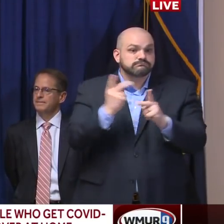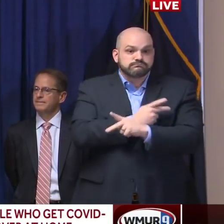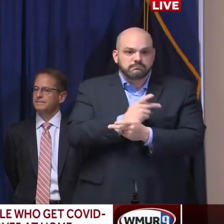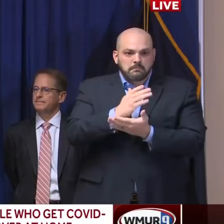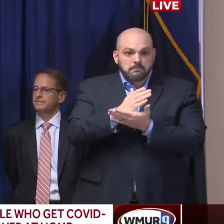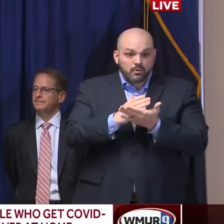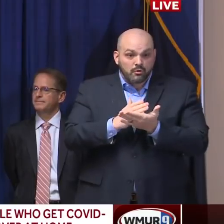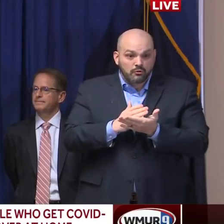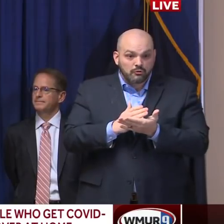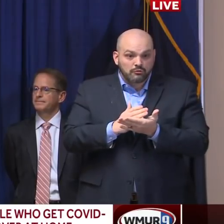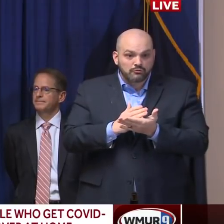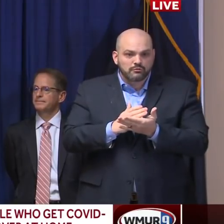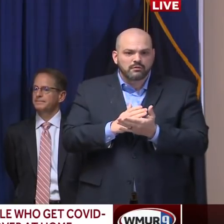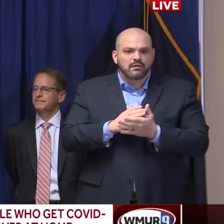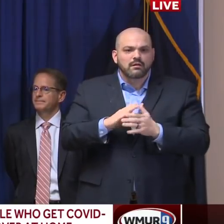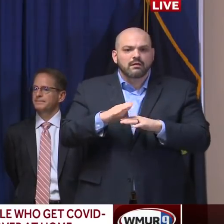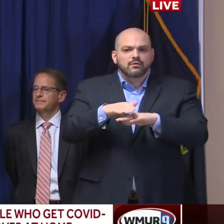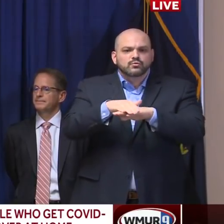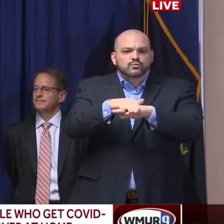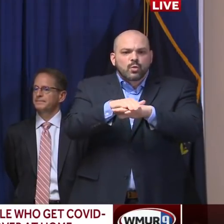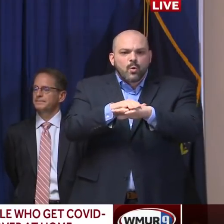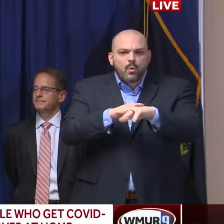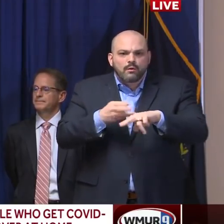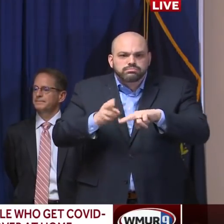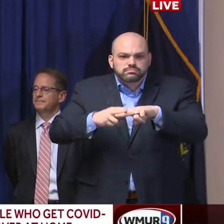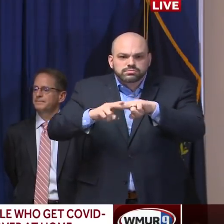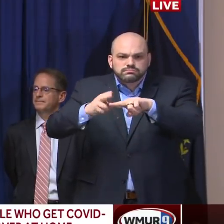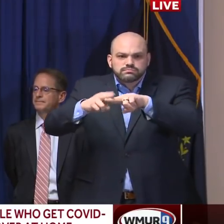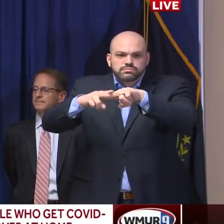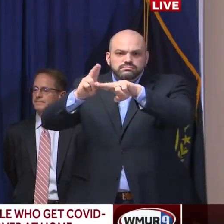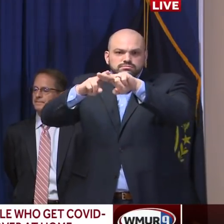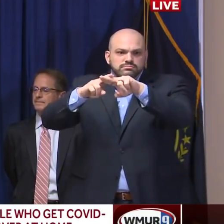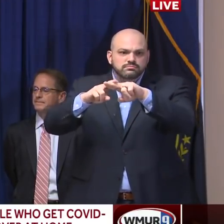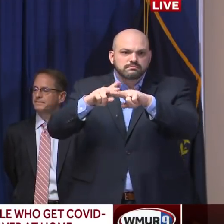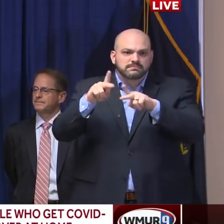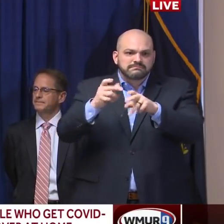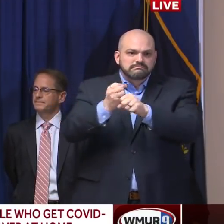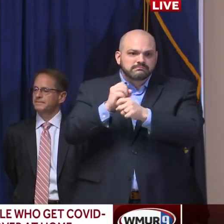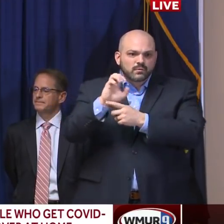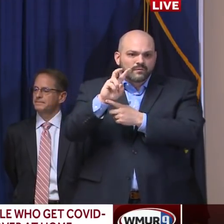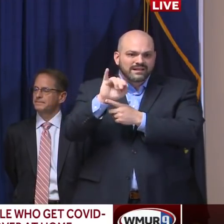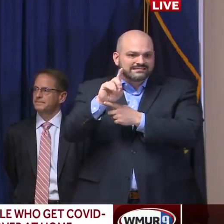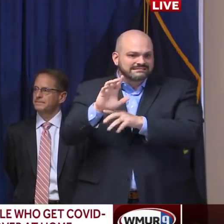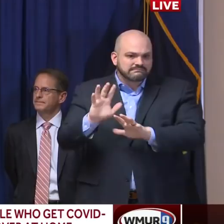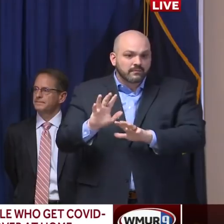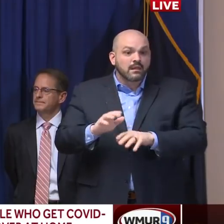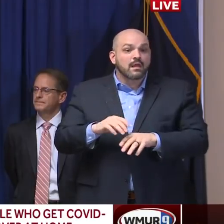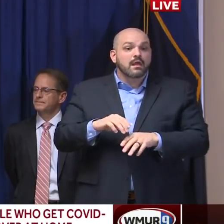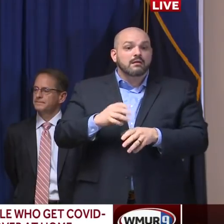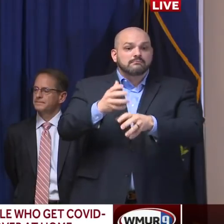WHAT IS TO DELAY THE PEAK OF AN OUTBREAK AND SLOW THE ACCELERATION OF NEW CASES COMING INTO OUR STATE.